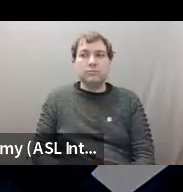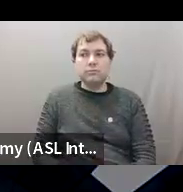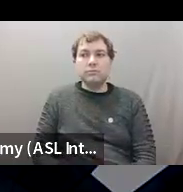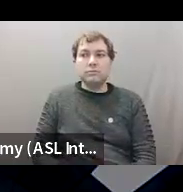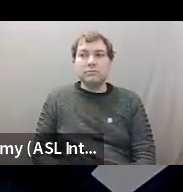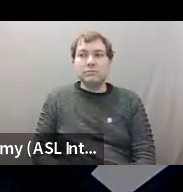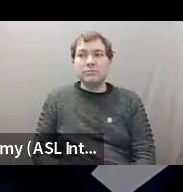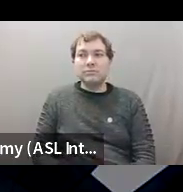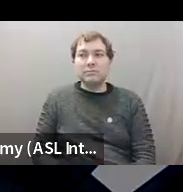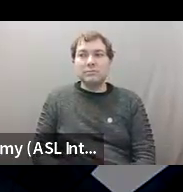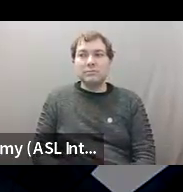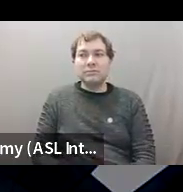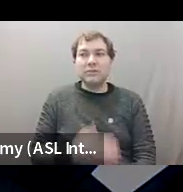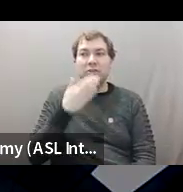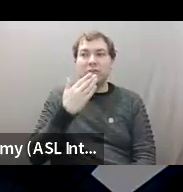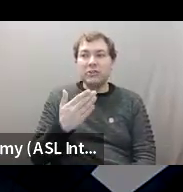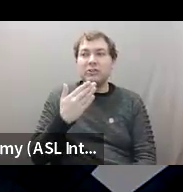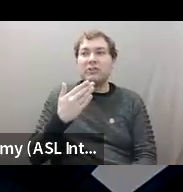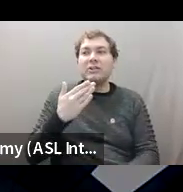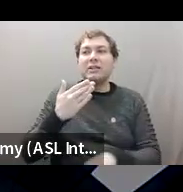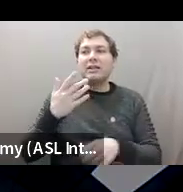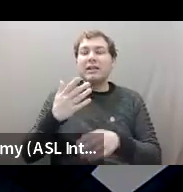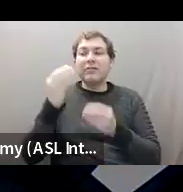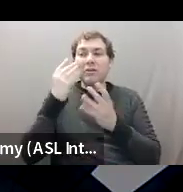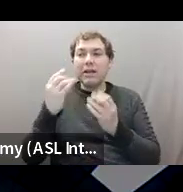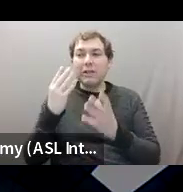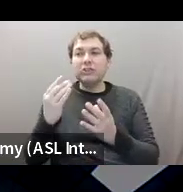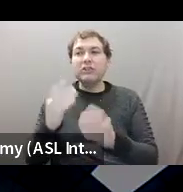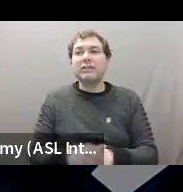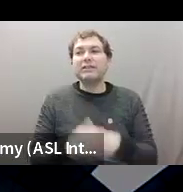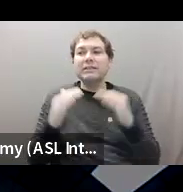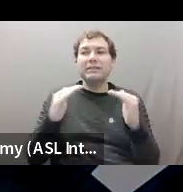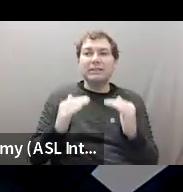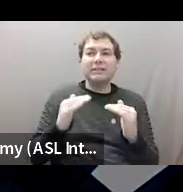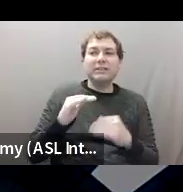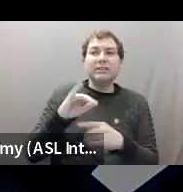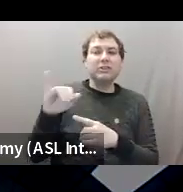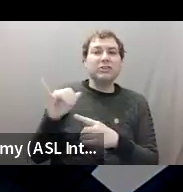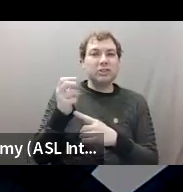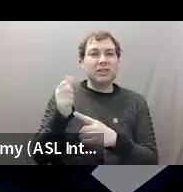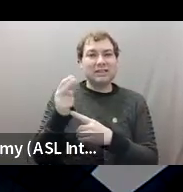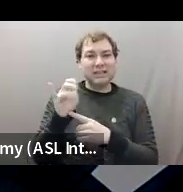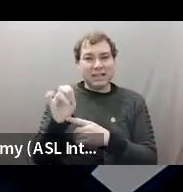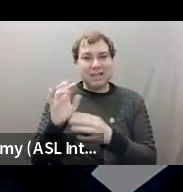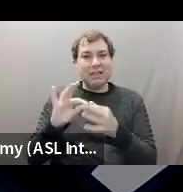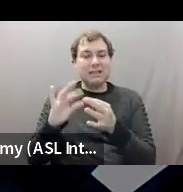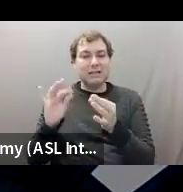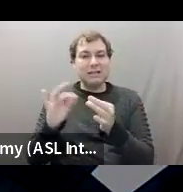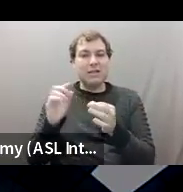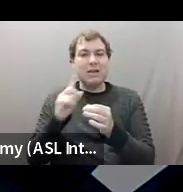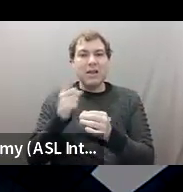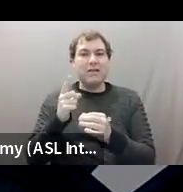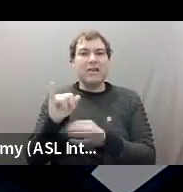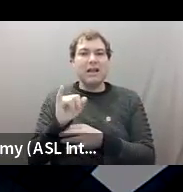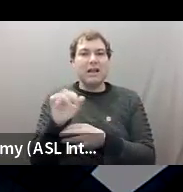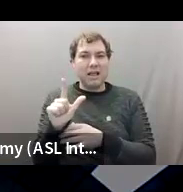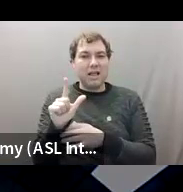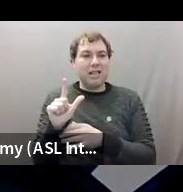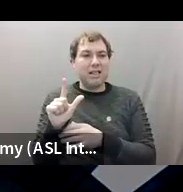Linda Pogue: somebody saying great information, and janine is giving a connection with the Ilru aisle. Philosophy and history.